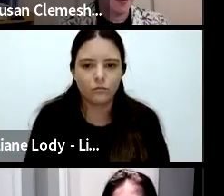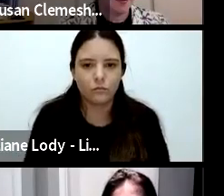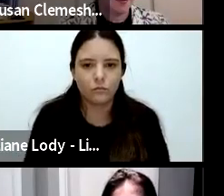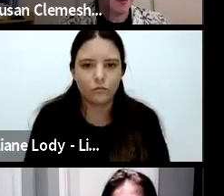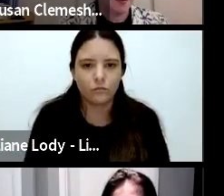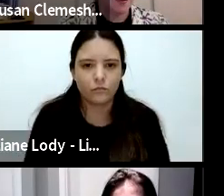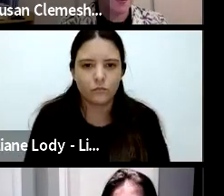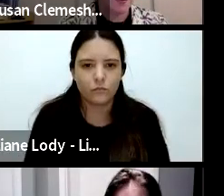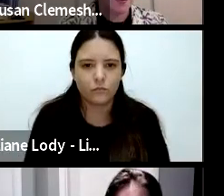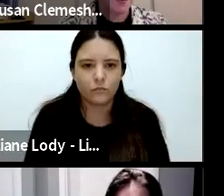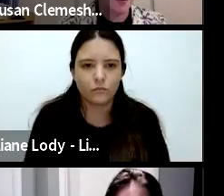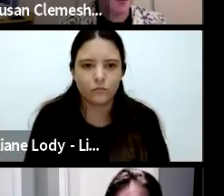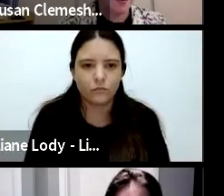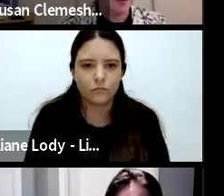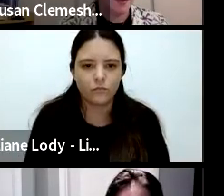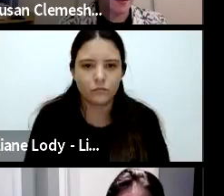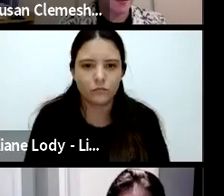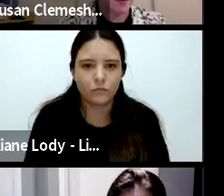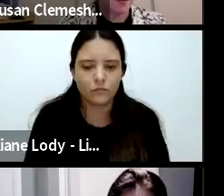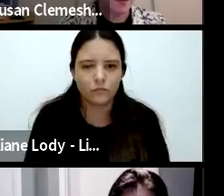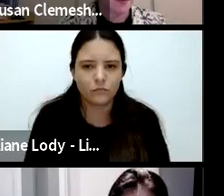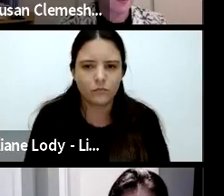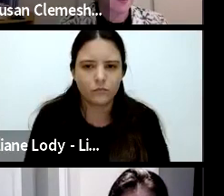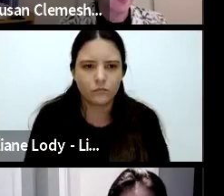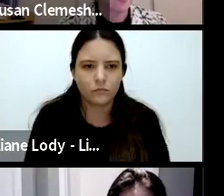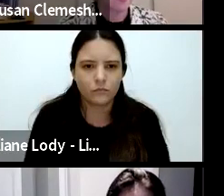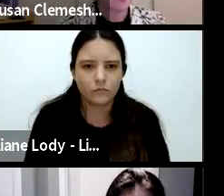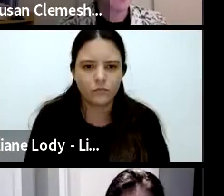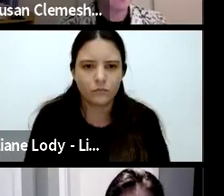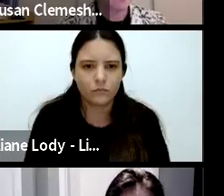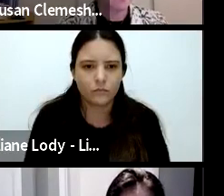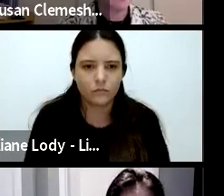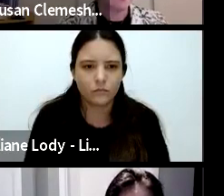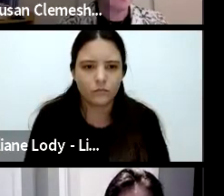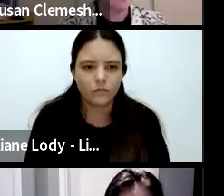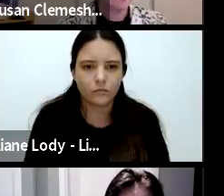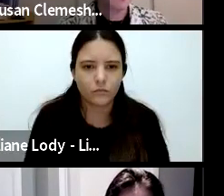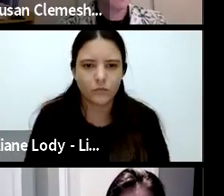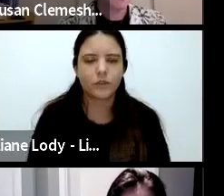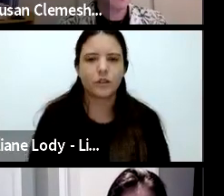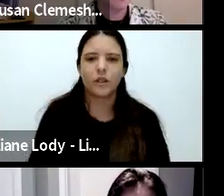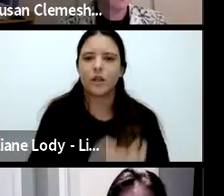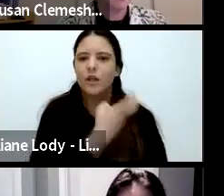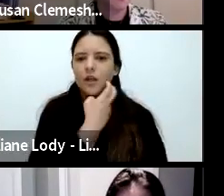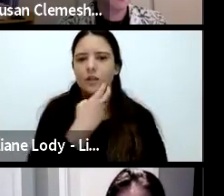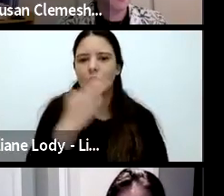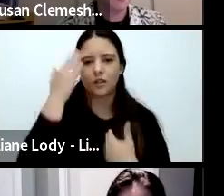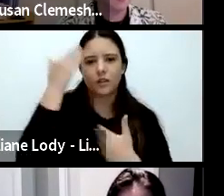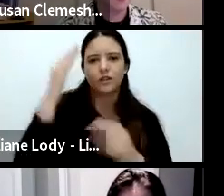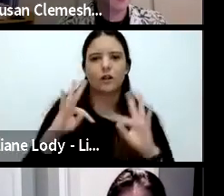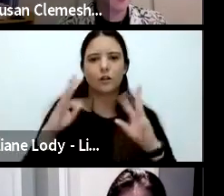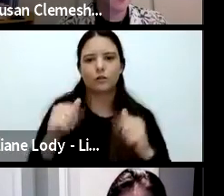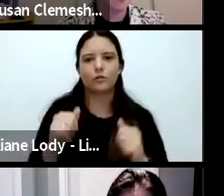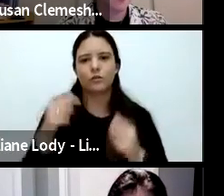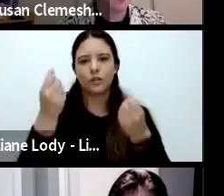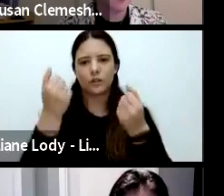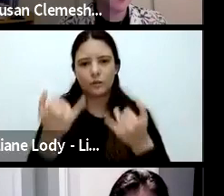u for all the Reflections and all the great contributions. with e've been through, and e've been through, and he says that the gods keep.